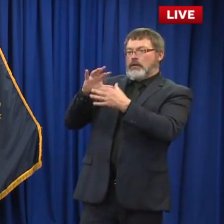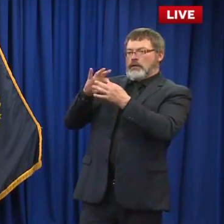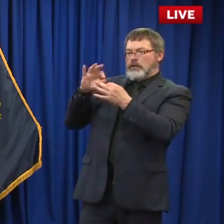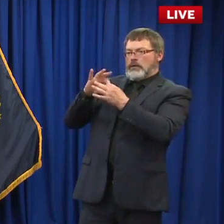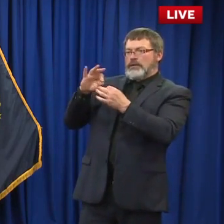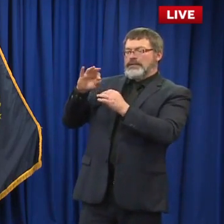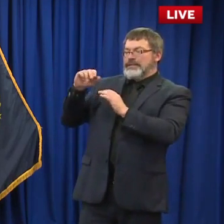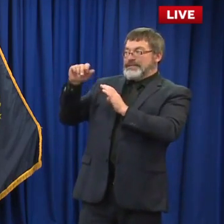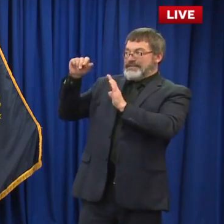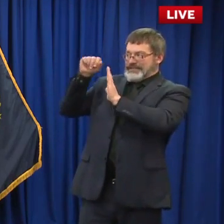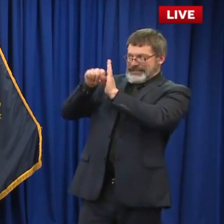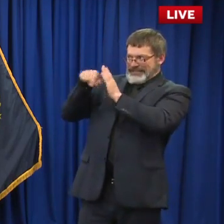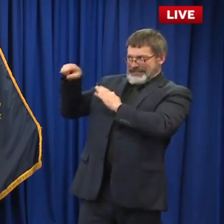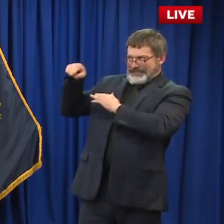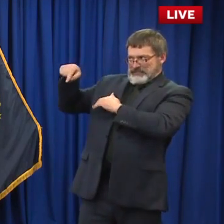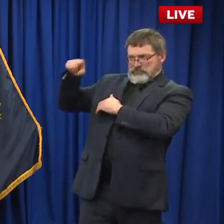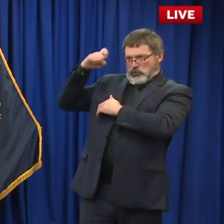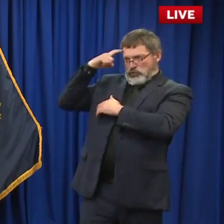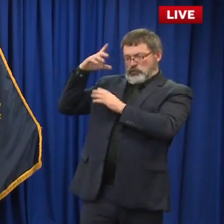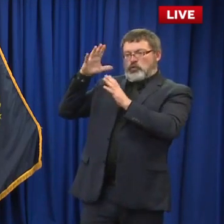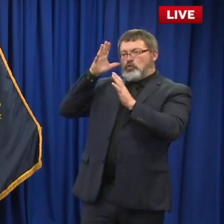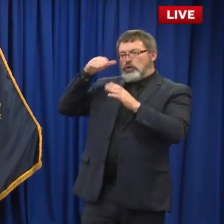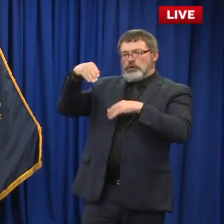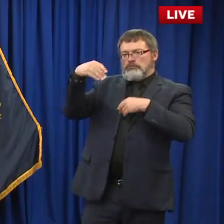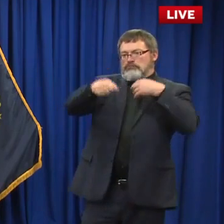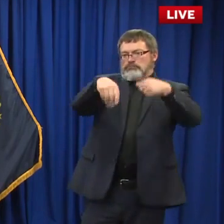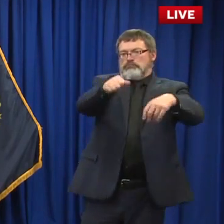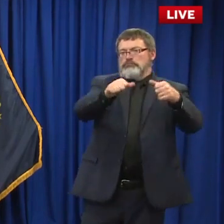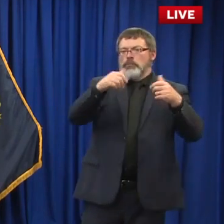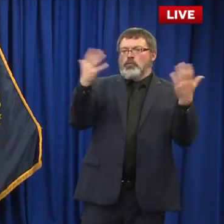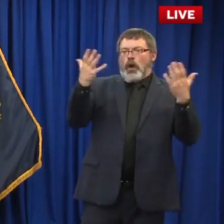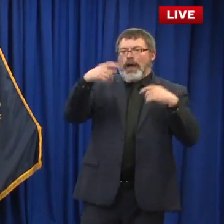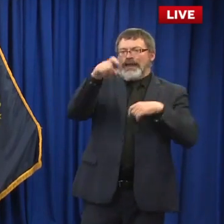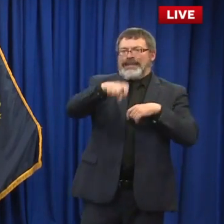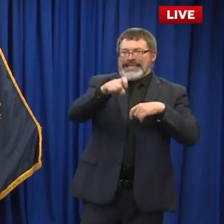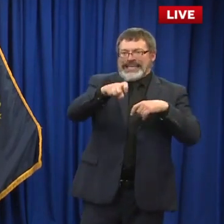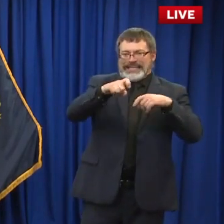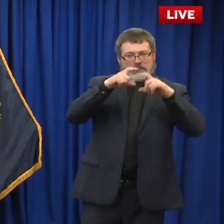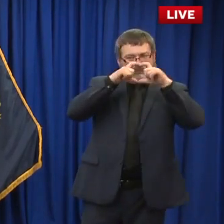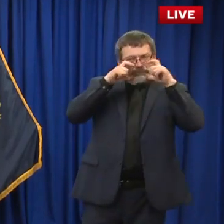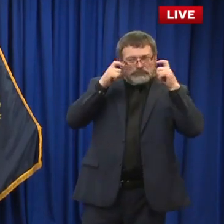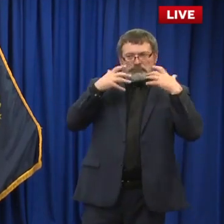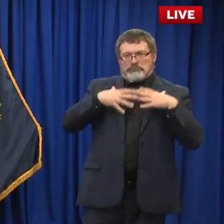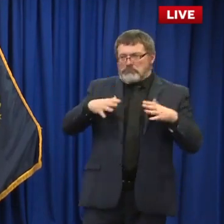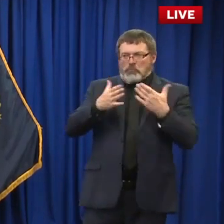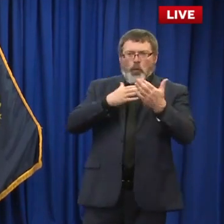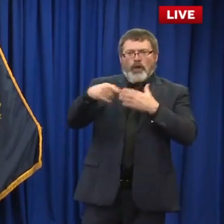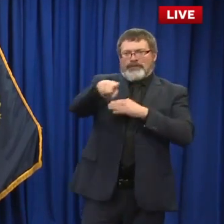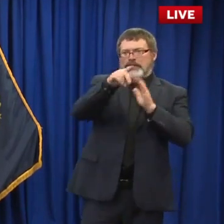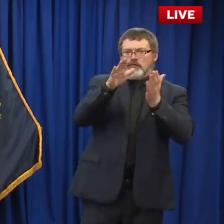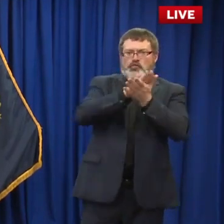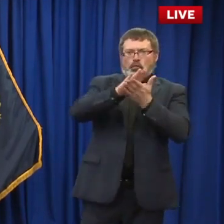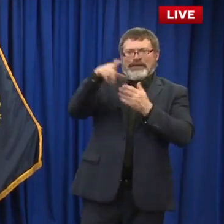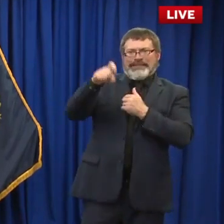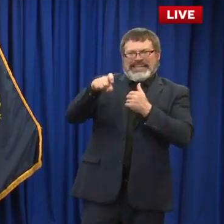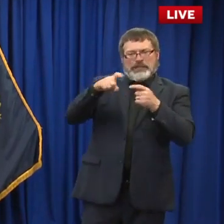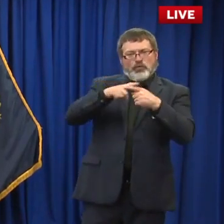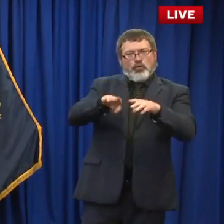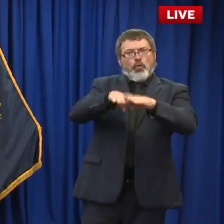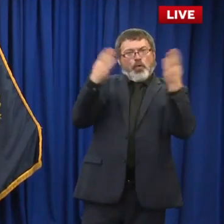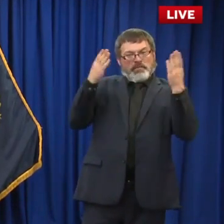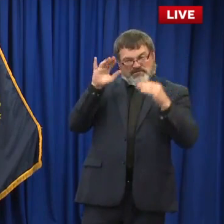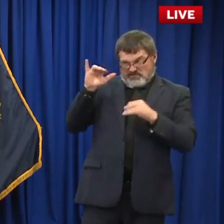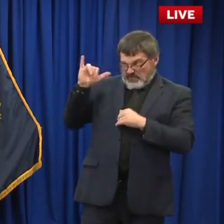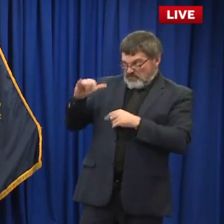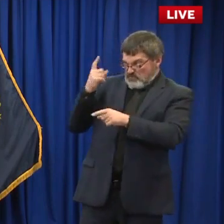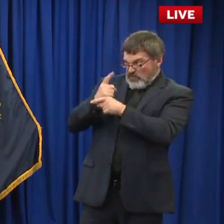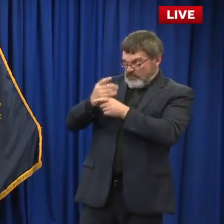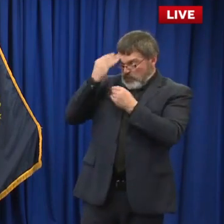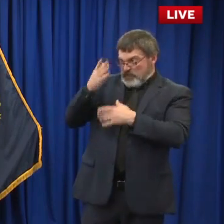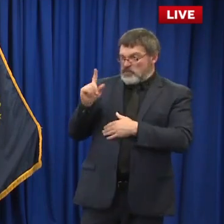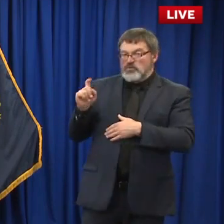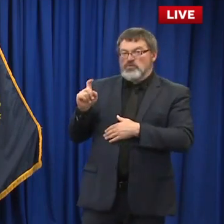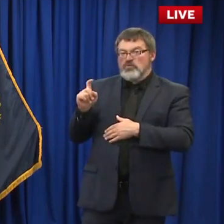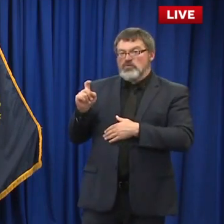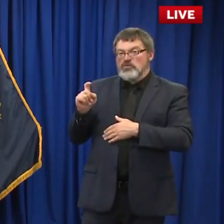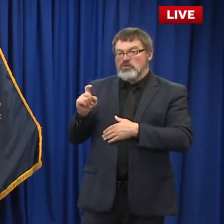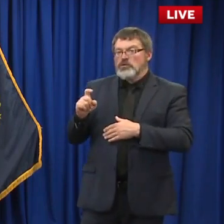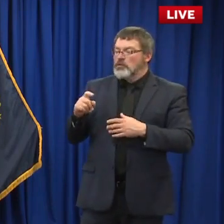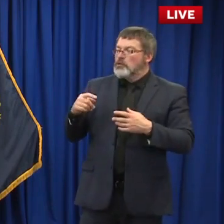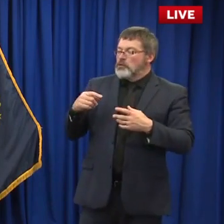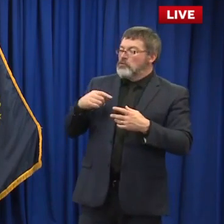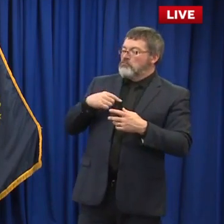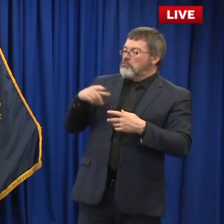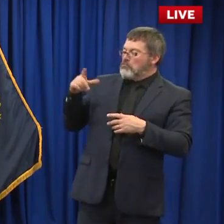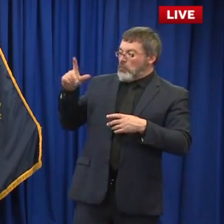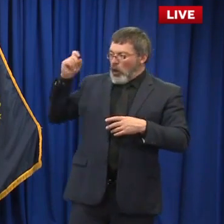THE STATE SHALL REIMBURSE EACH DISTRICT FOR ALL NECESSARY PPE, PHYSICAL MATERIALS, AND OTHER RESOURCES NECESSARY FOR SAFE REOPENING IN A TIMELY MANNER.